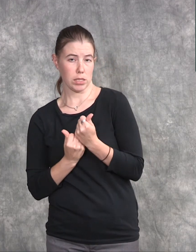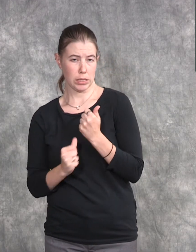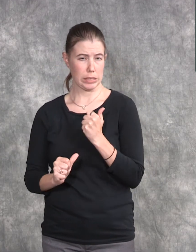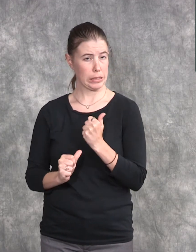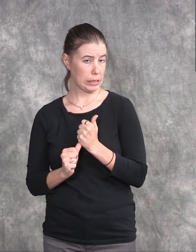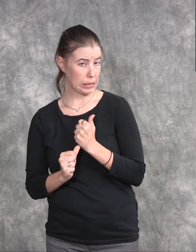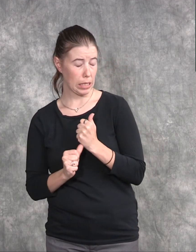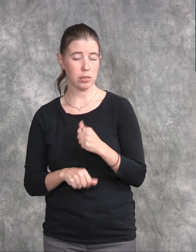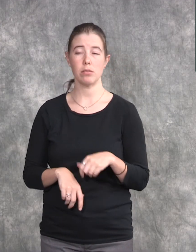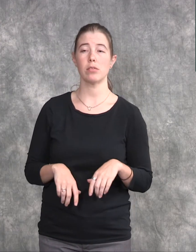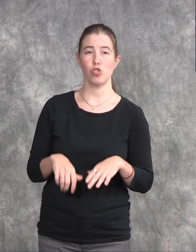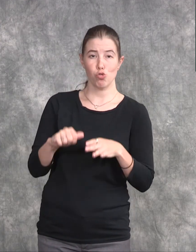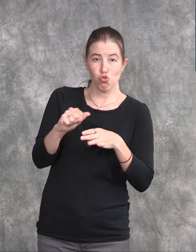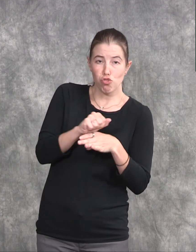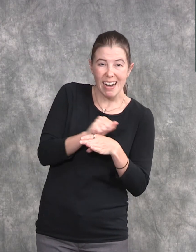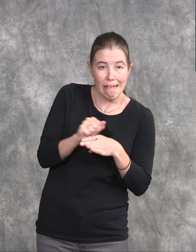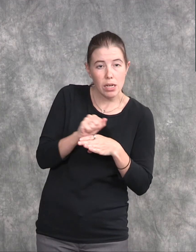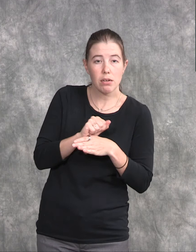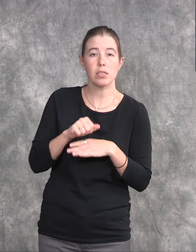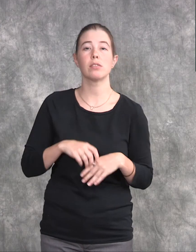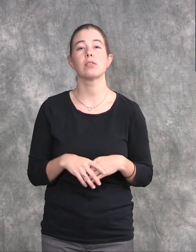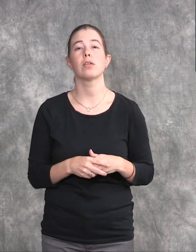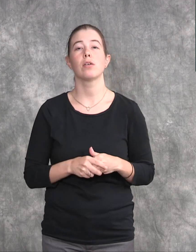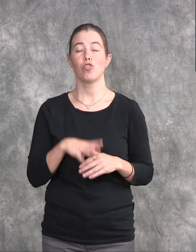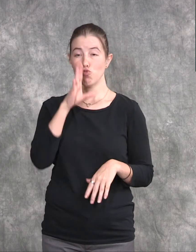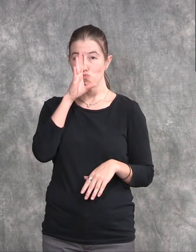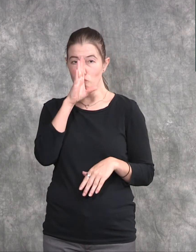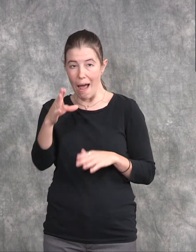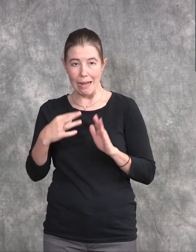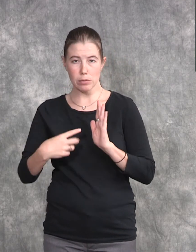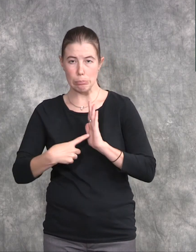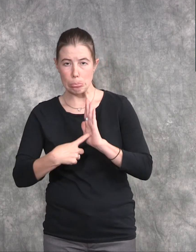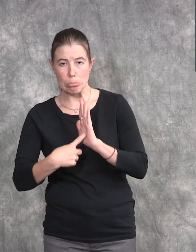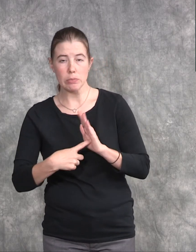self-advocacy assistance, training,